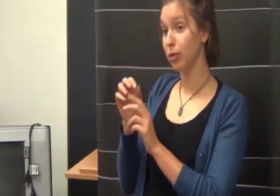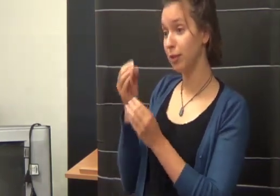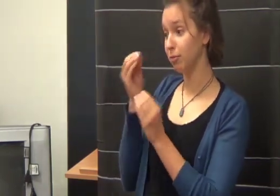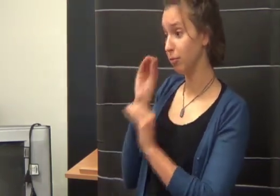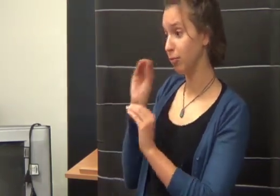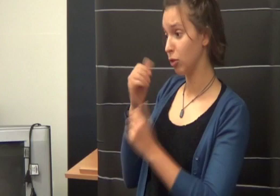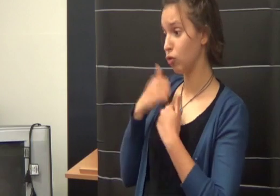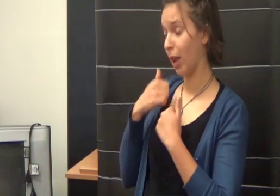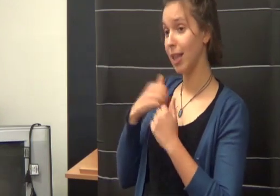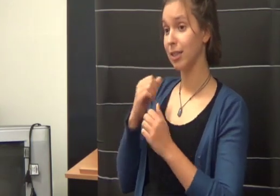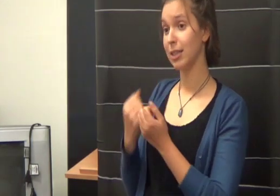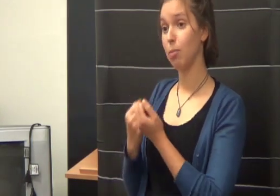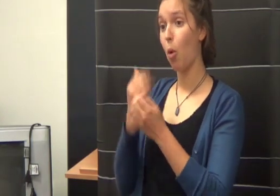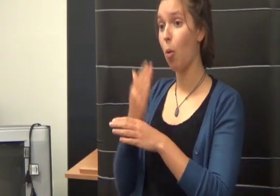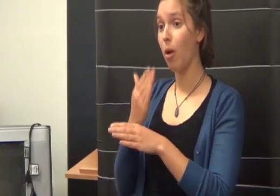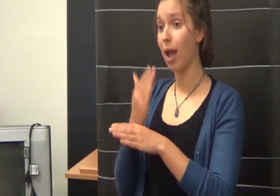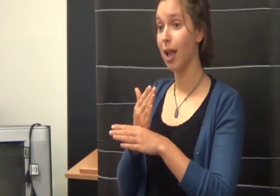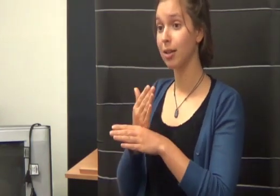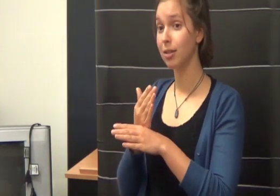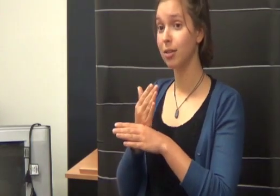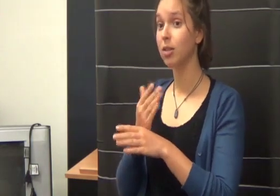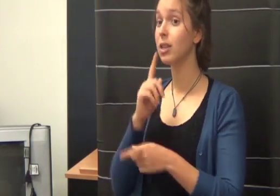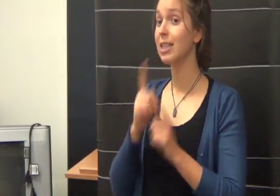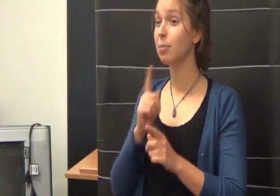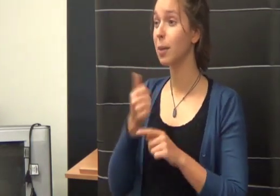hope there will be much more money available to get more support and to get your support needs met. You want good support workers who are able to support you and communicate with you in a way that works best for you.